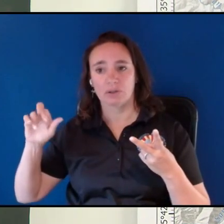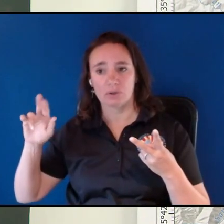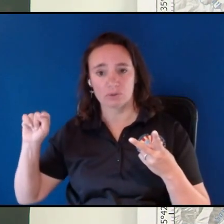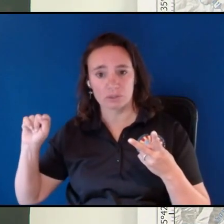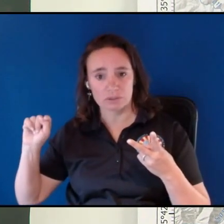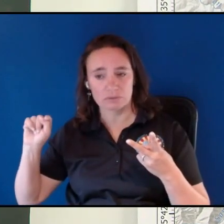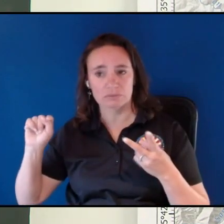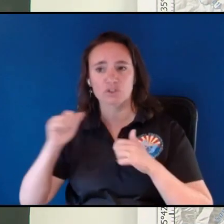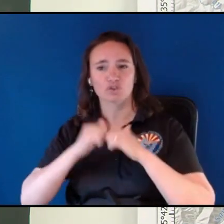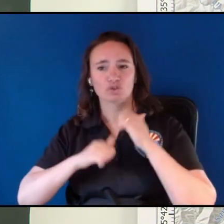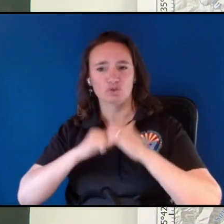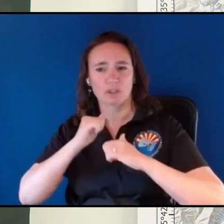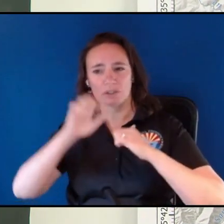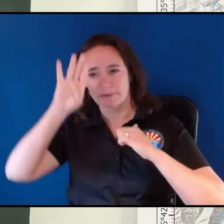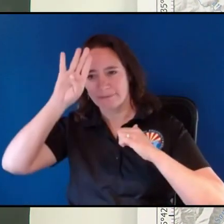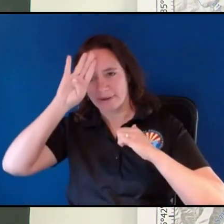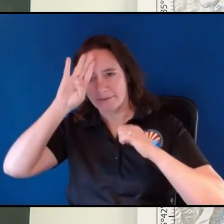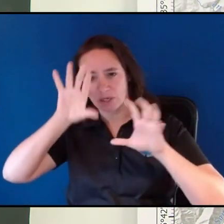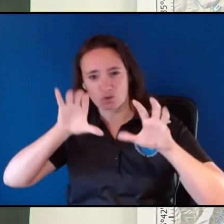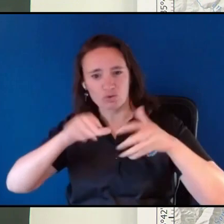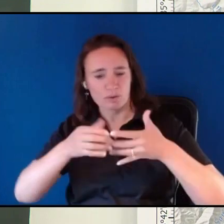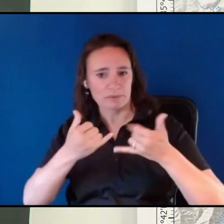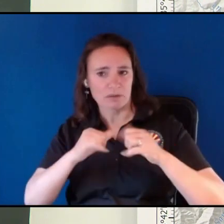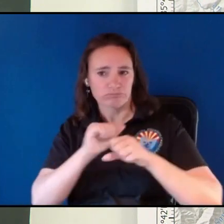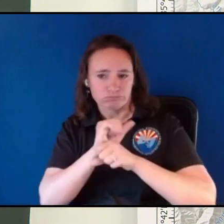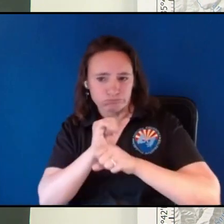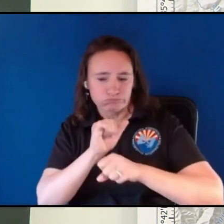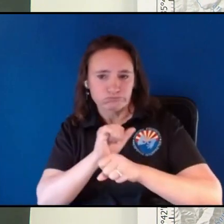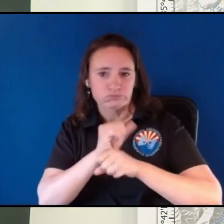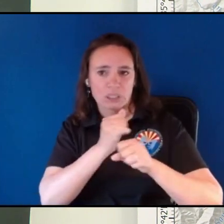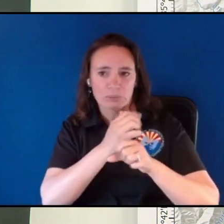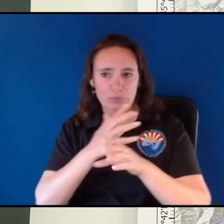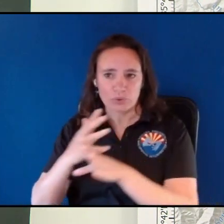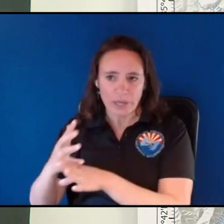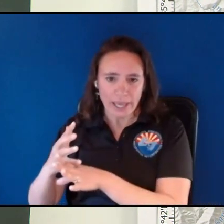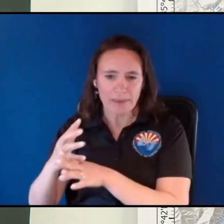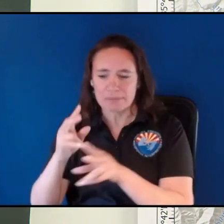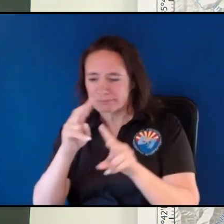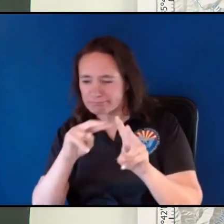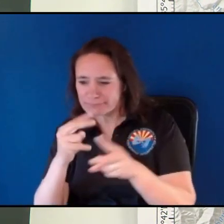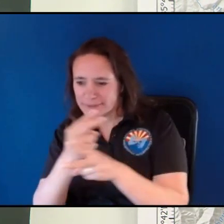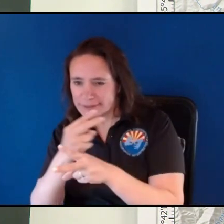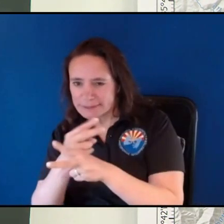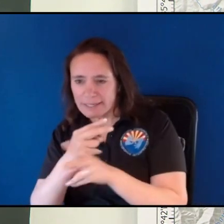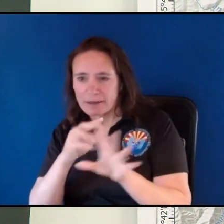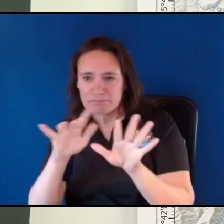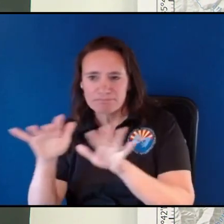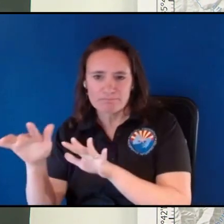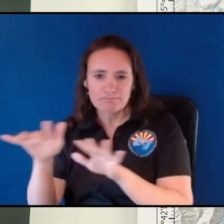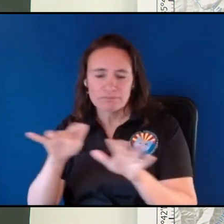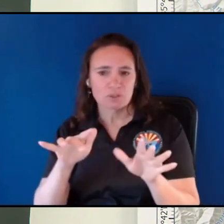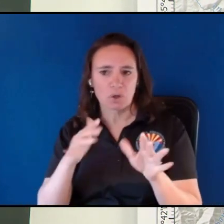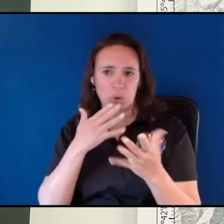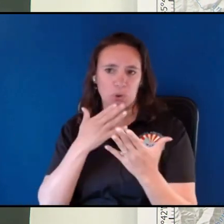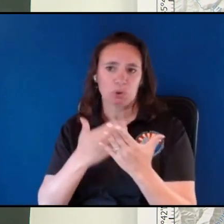continuing to prep triage. So a lot of great work has been happening throughout all this corridor. And then the last